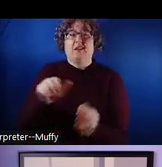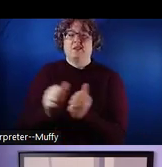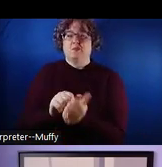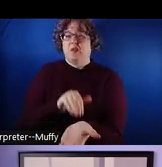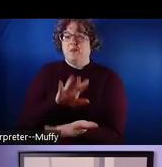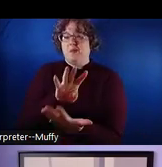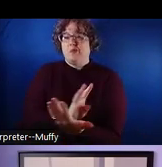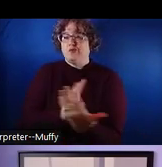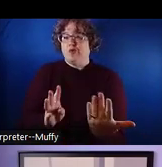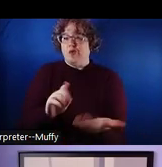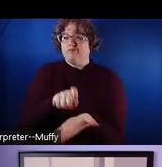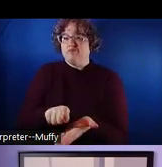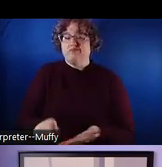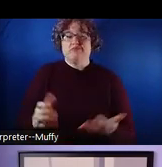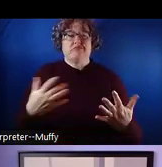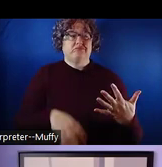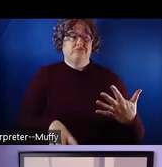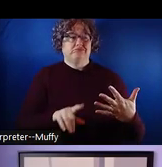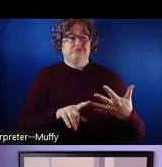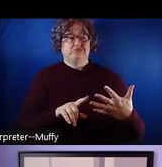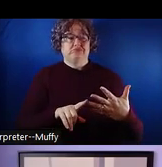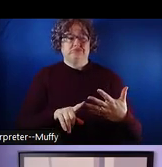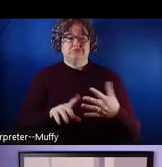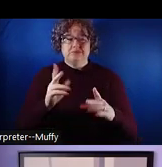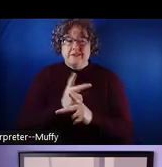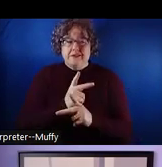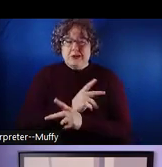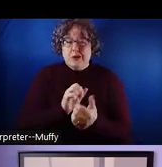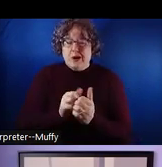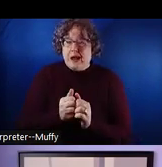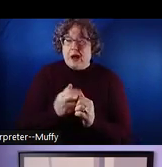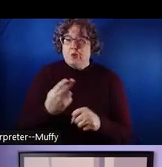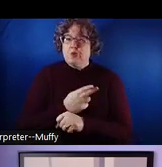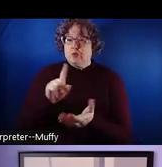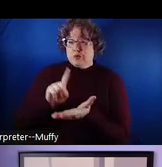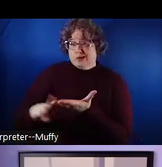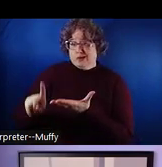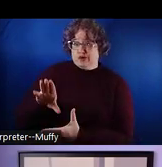And all of this is part of gaining tips on how to practice disability allyship